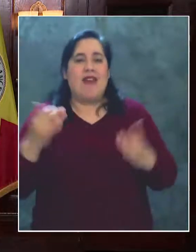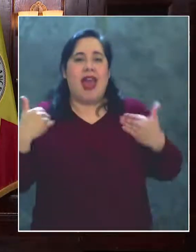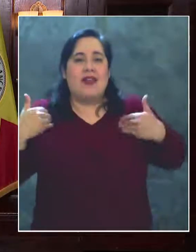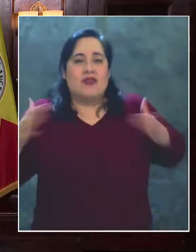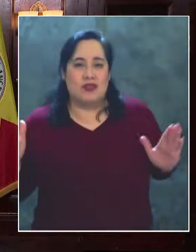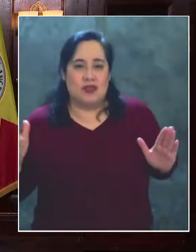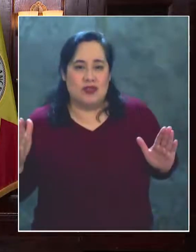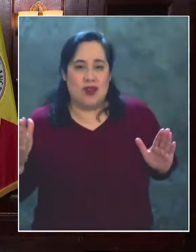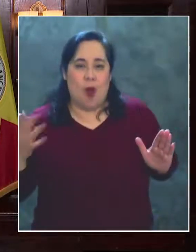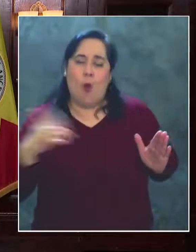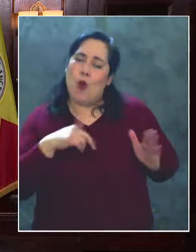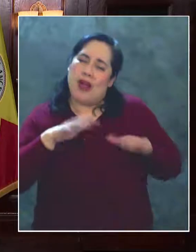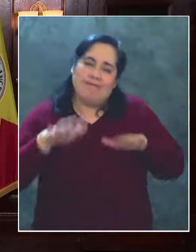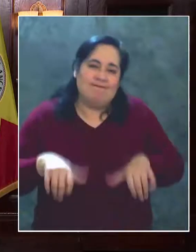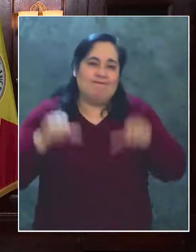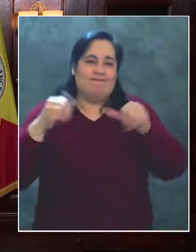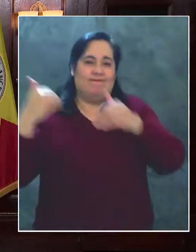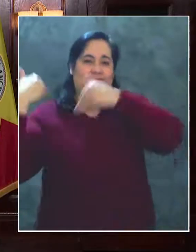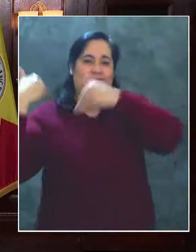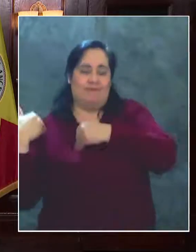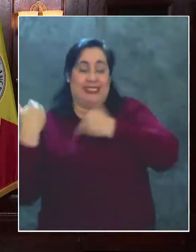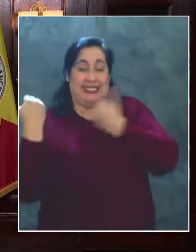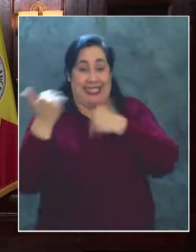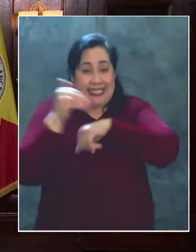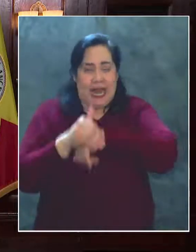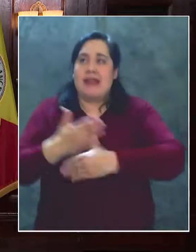WE HAVE STEPPED UP. AND TONIGHT THANKS TO A